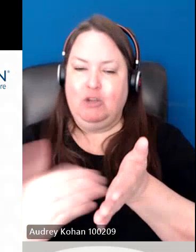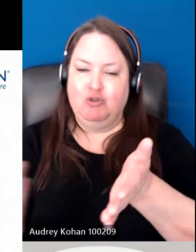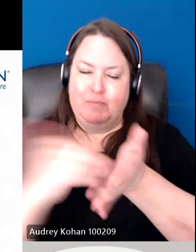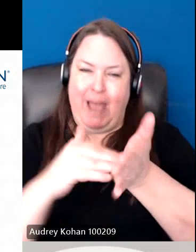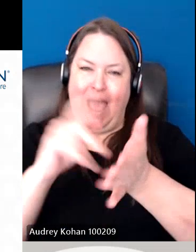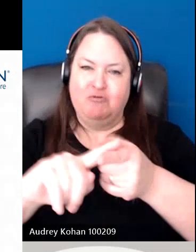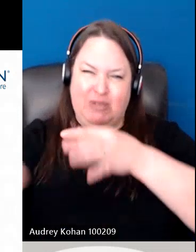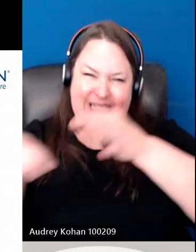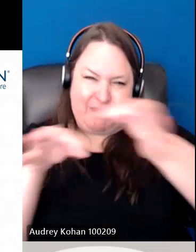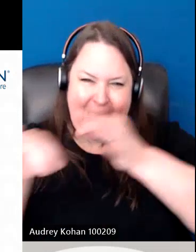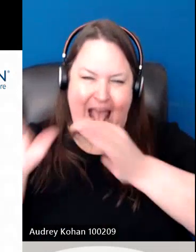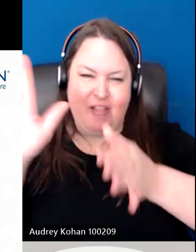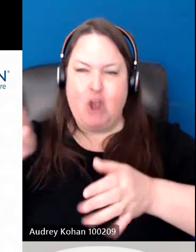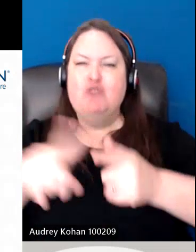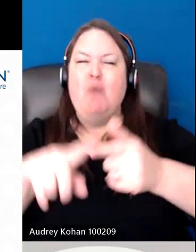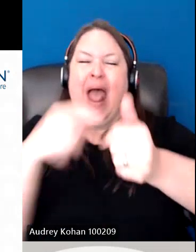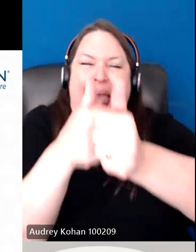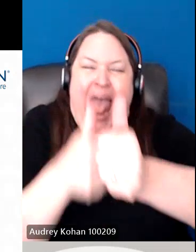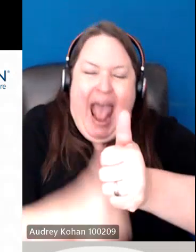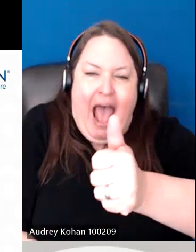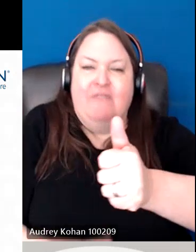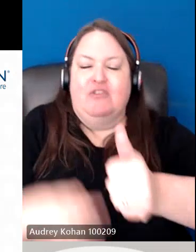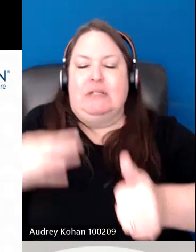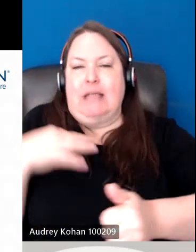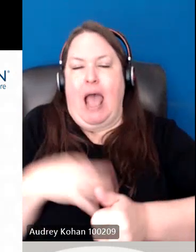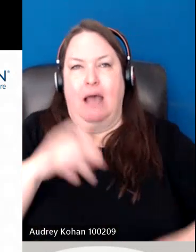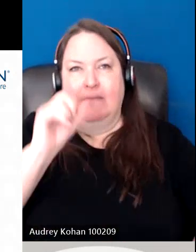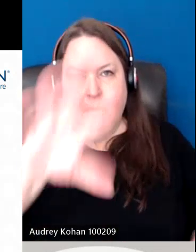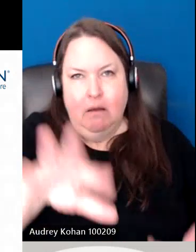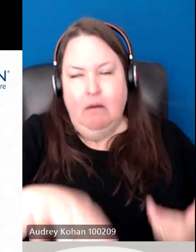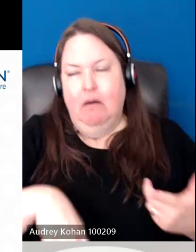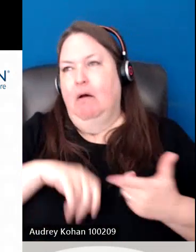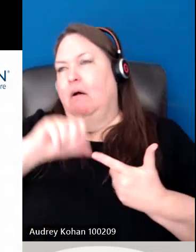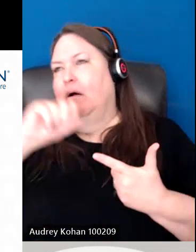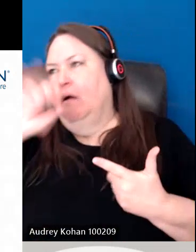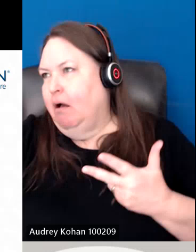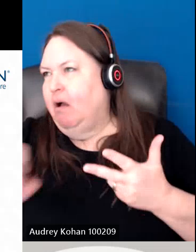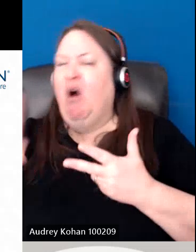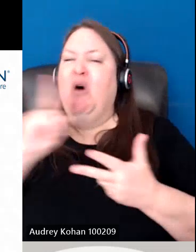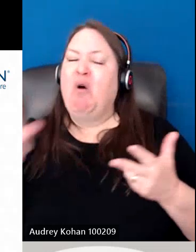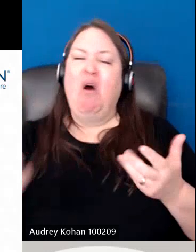their needs to every single staff member they encounter it's exhausting these people are sick